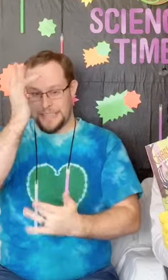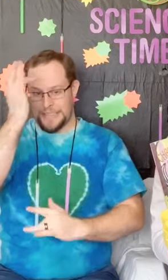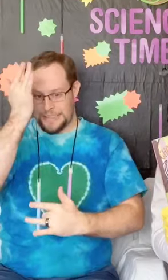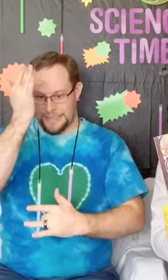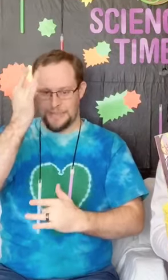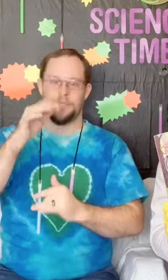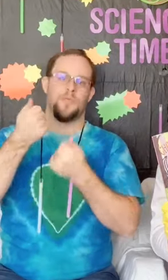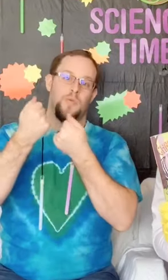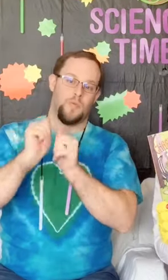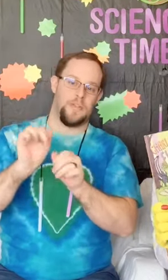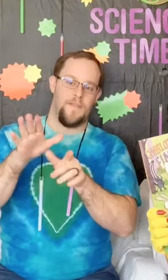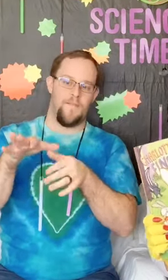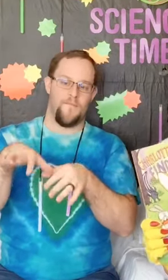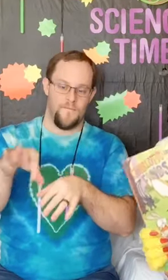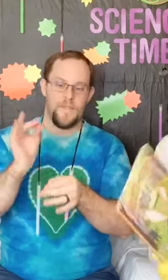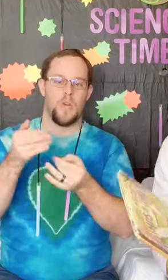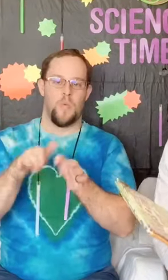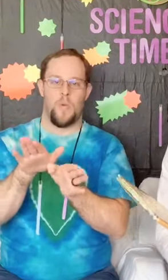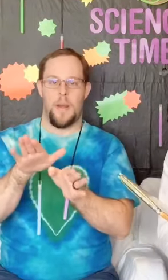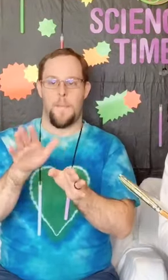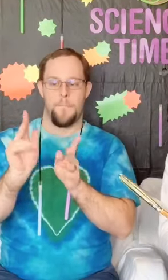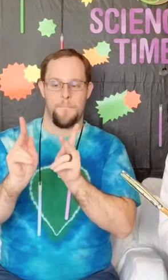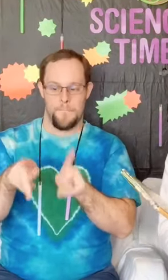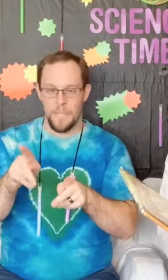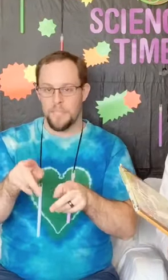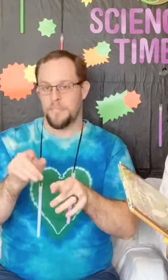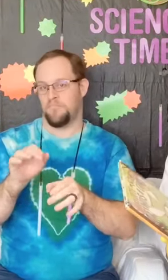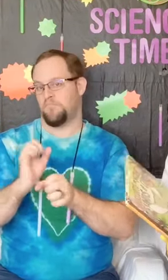and trying to find ways to make people better. So that's what scientists